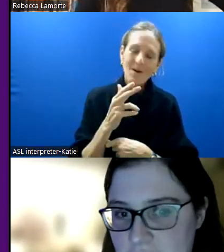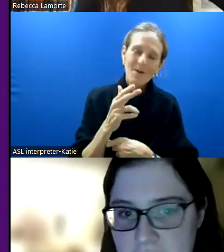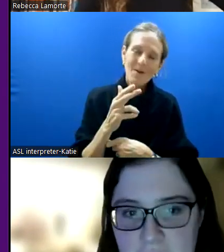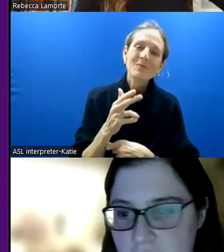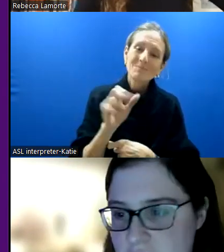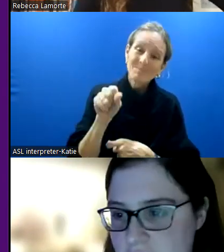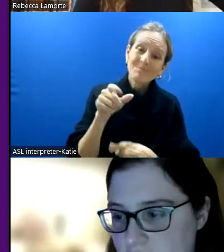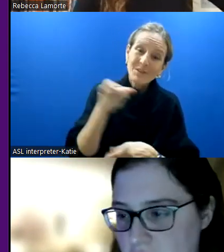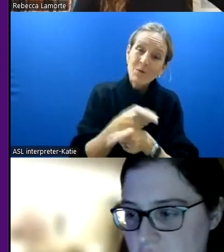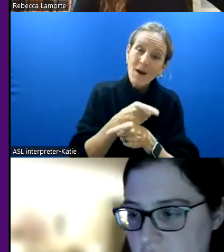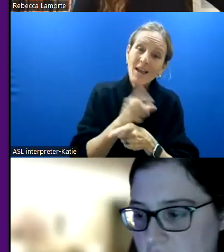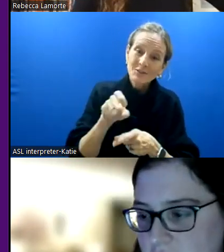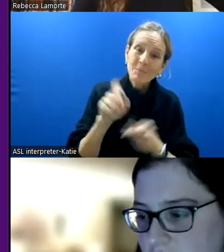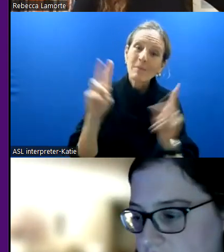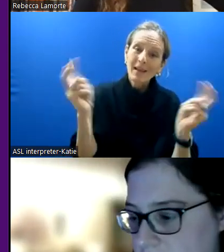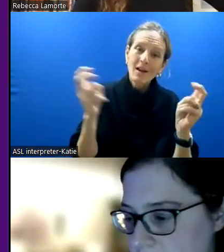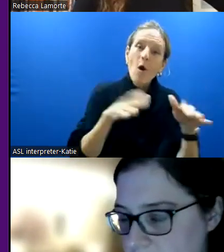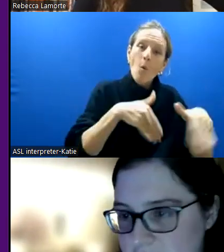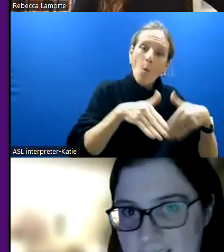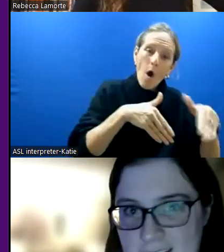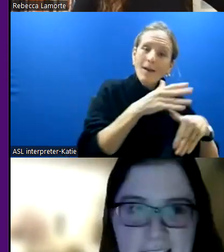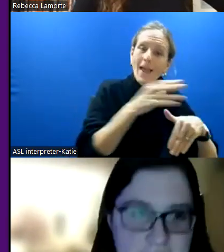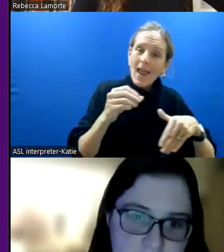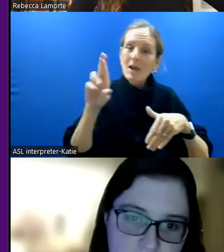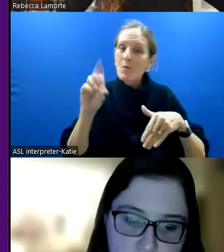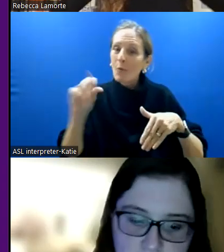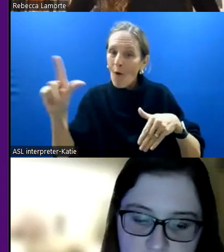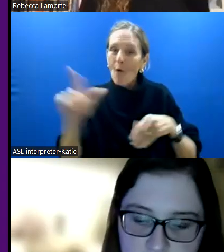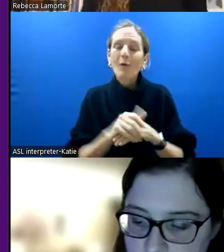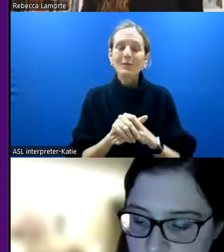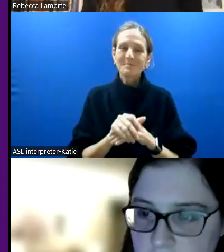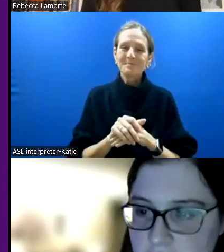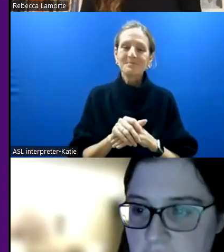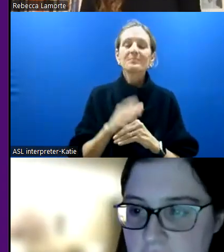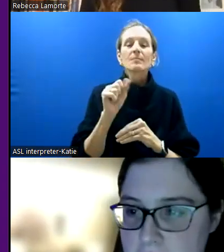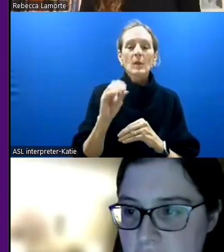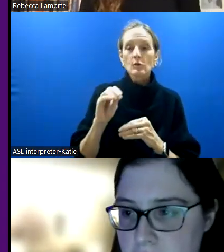Yeah, and if there's anything that we can't get to tonight, we can always take it down and get back to you via email.